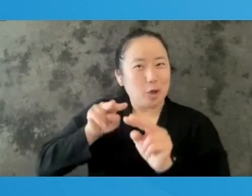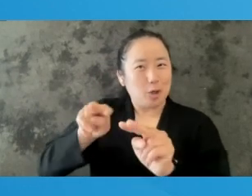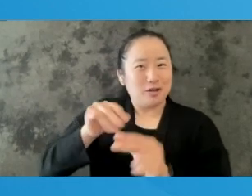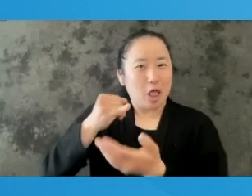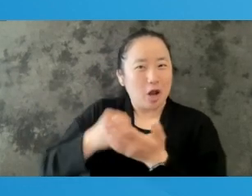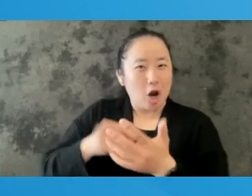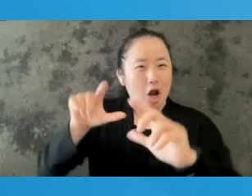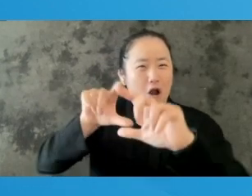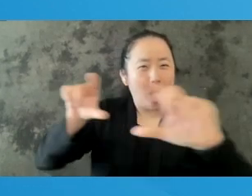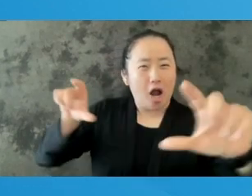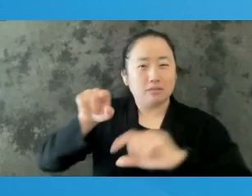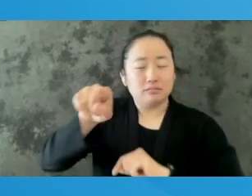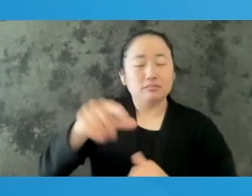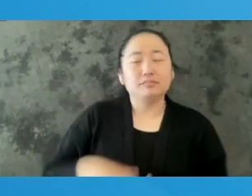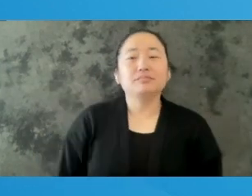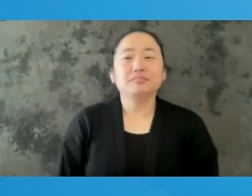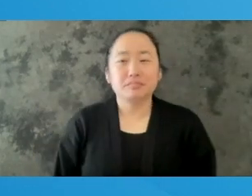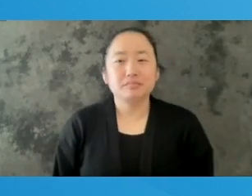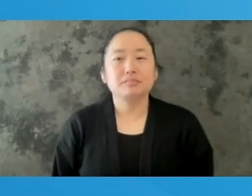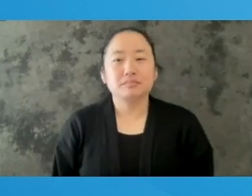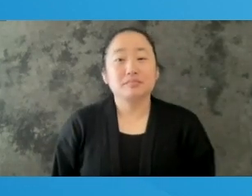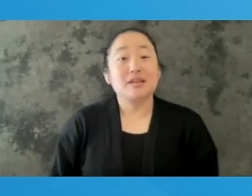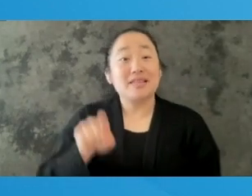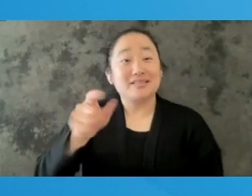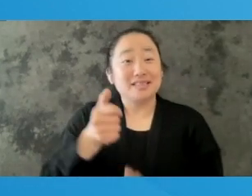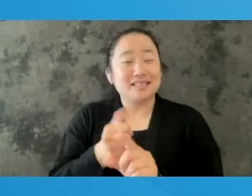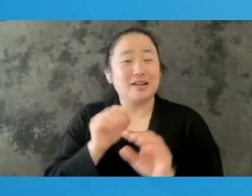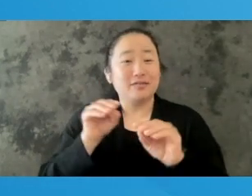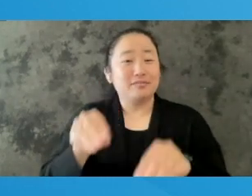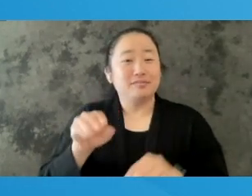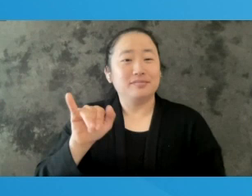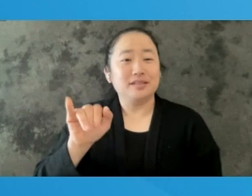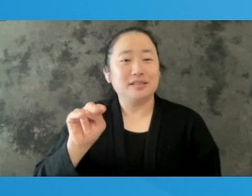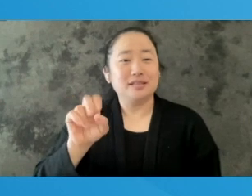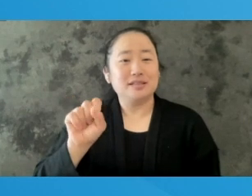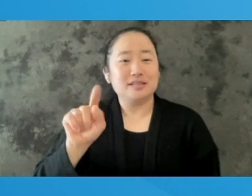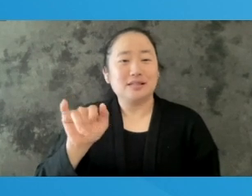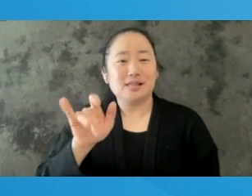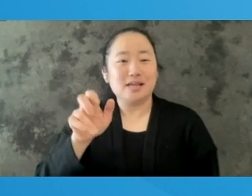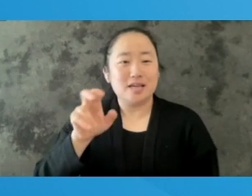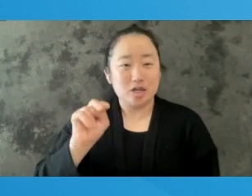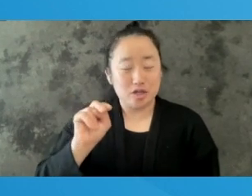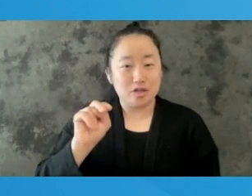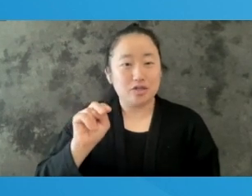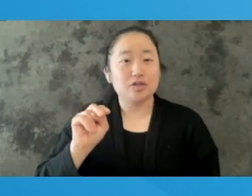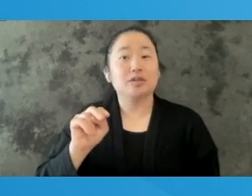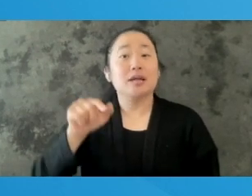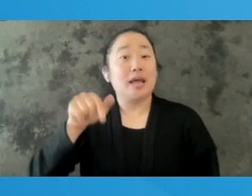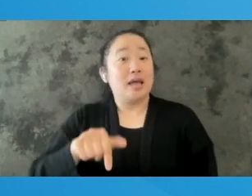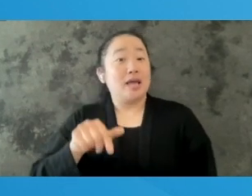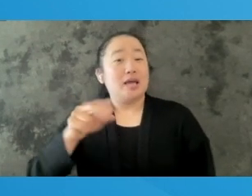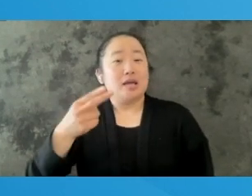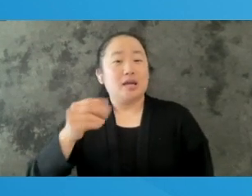And we are looking at an installation currently on view on our third level at the Hirshhorn Museum.